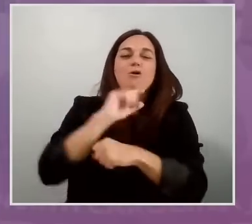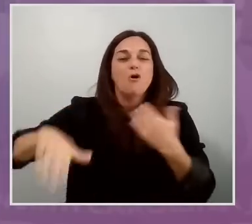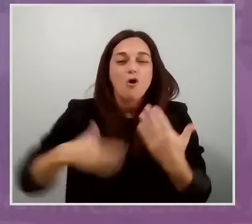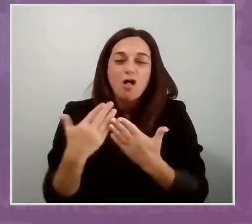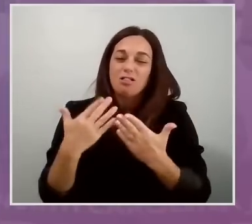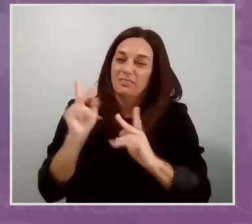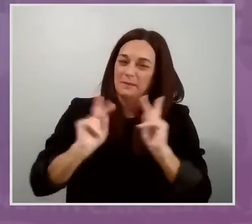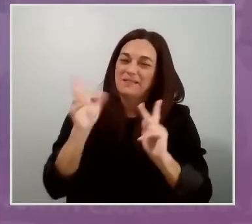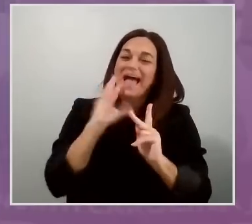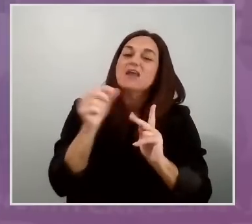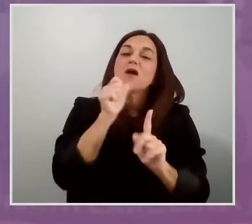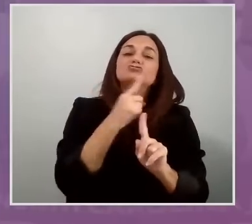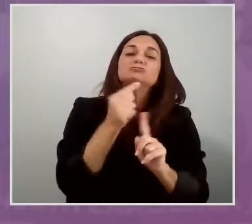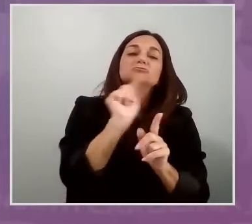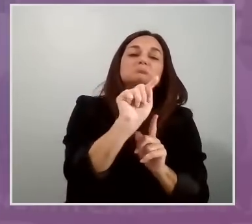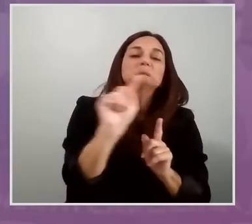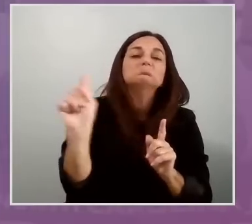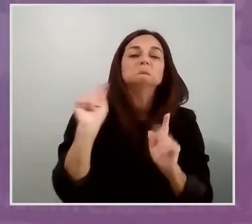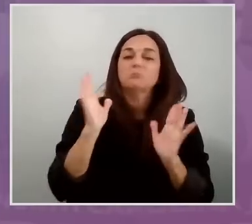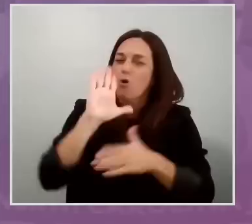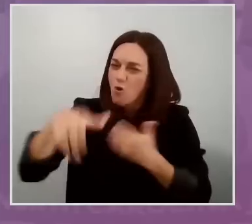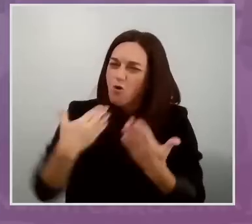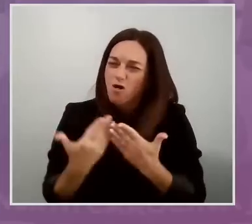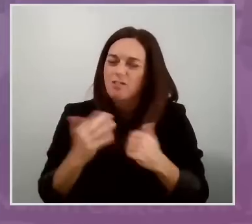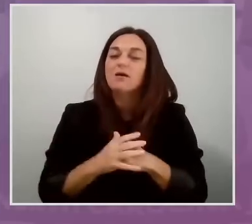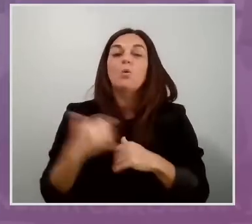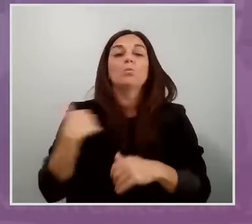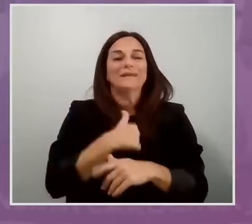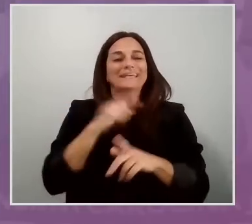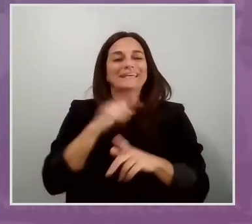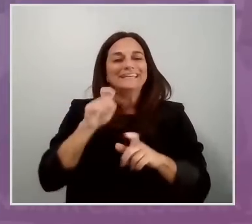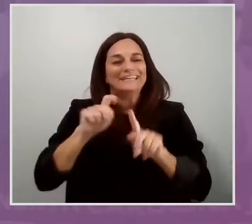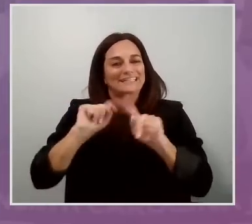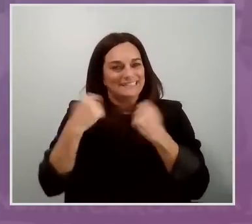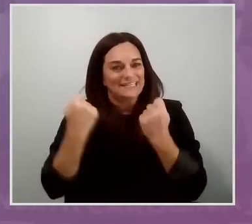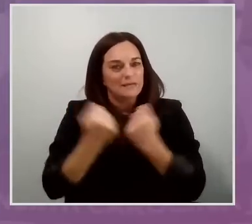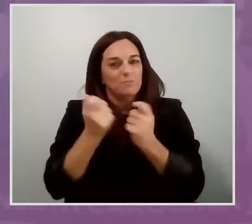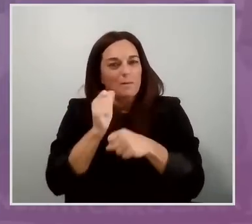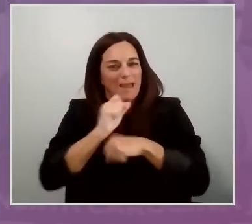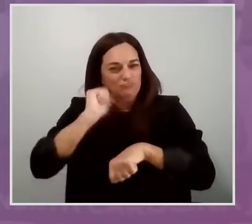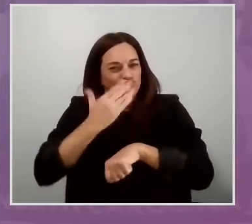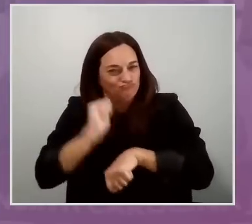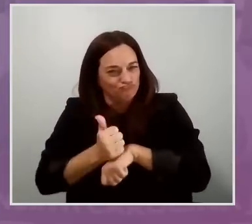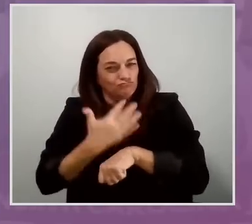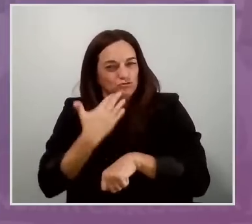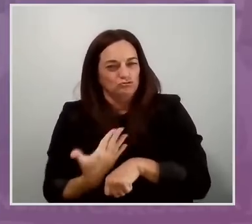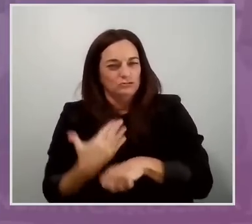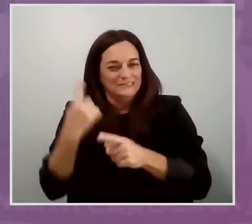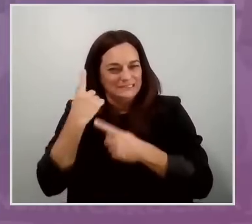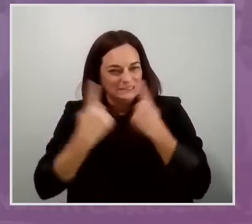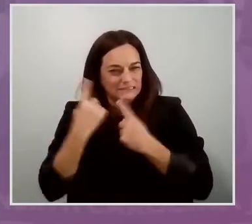WE NEED A TEAM TO RIGHT THE